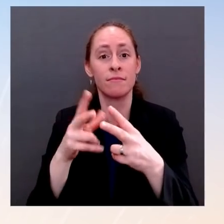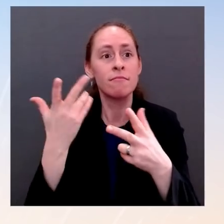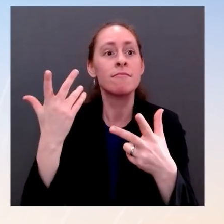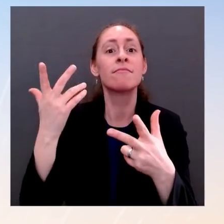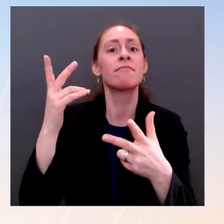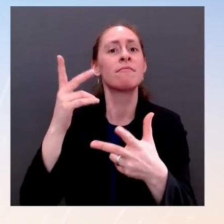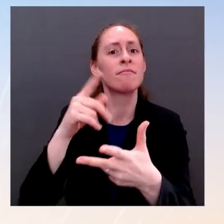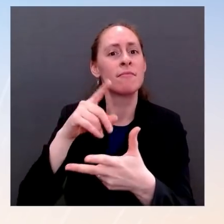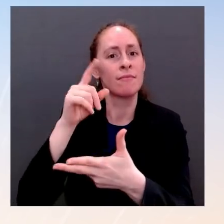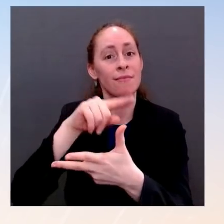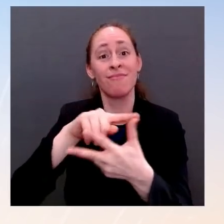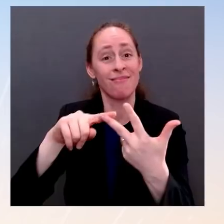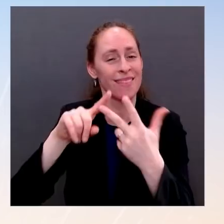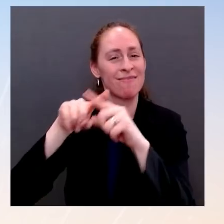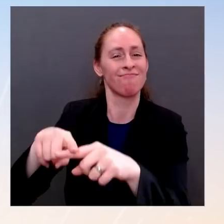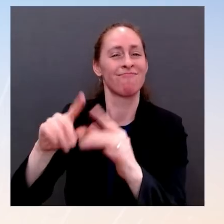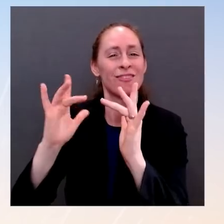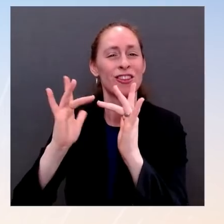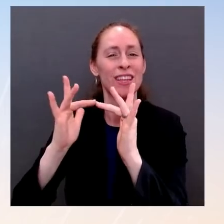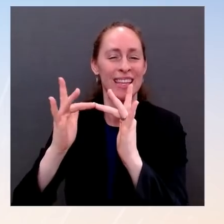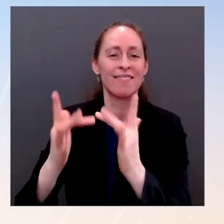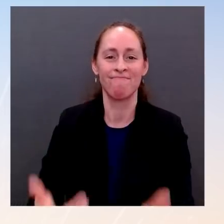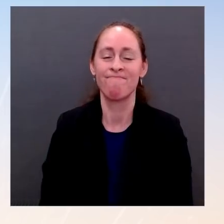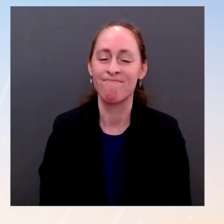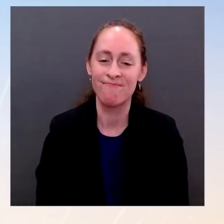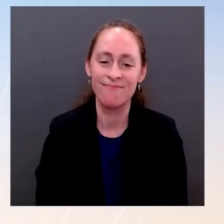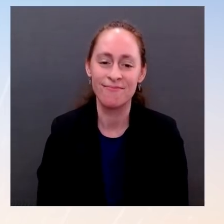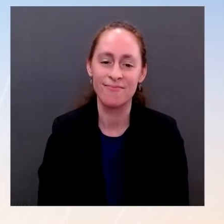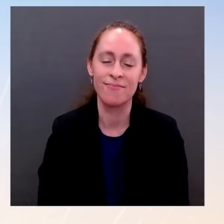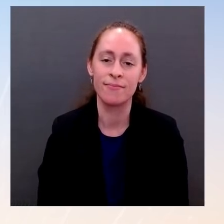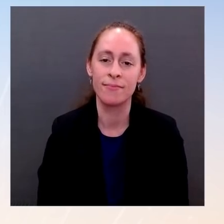The Press: Thank you. And, Daleep, a quick question on the export tool: